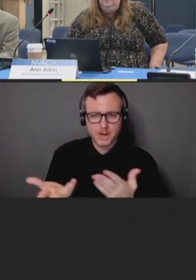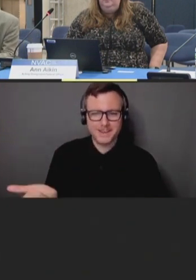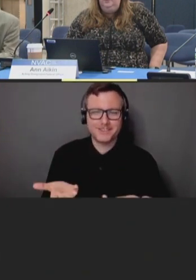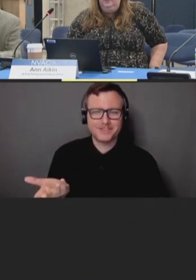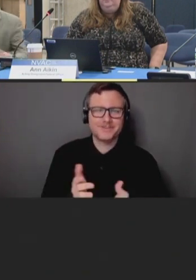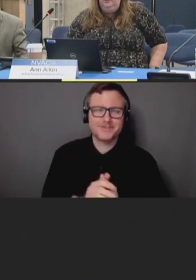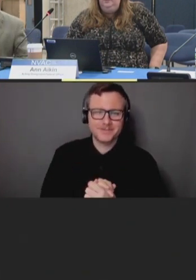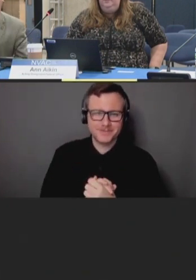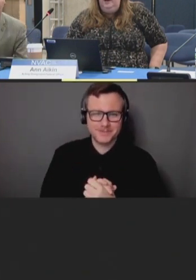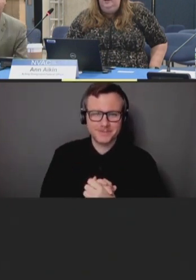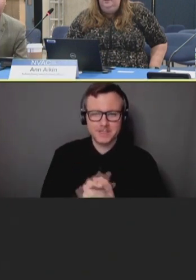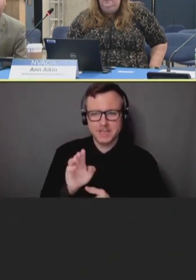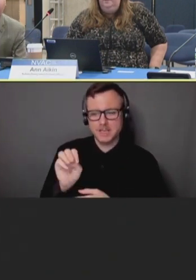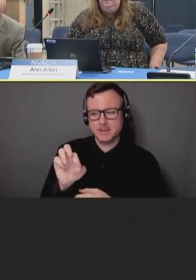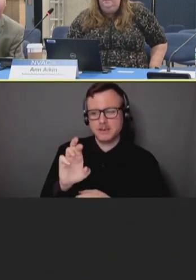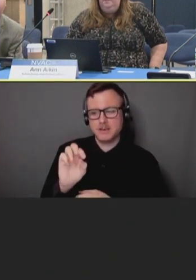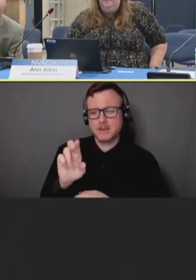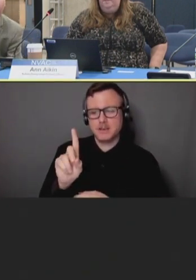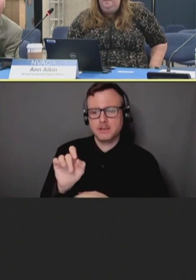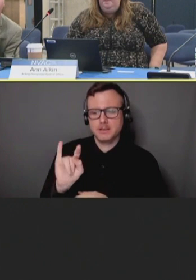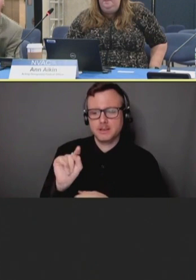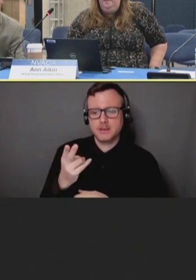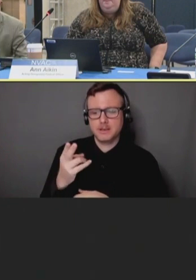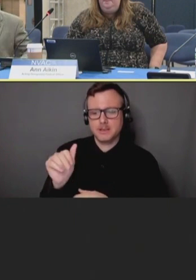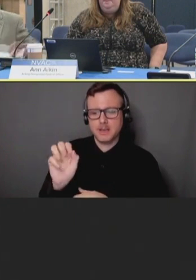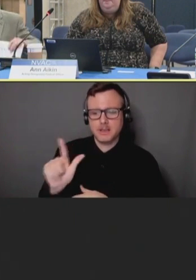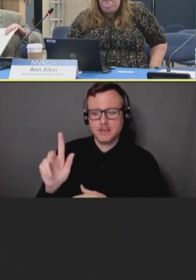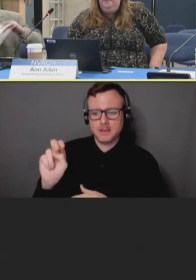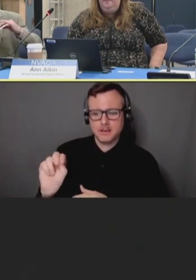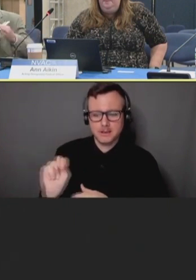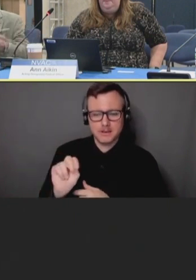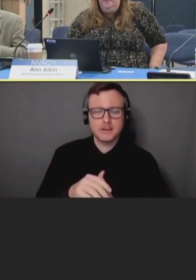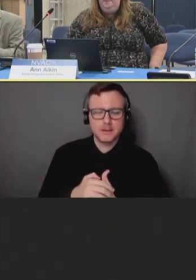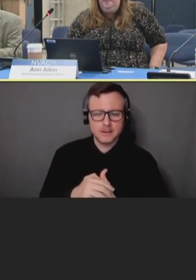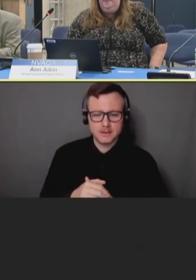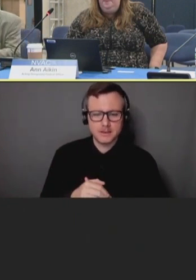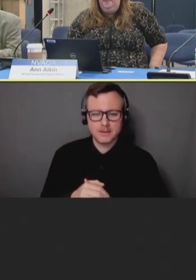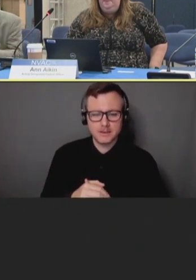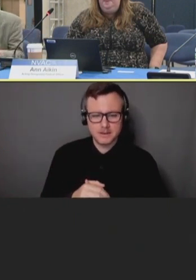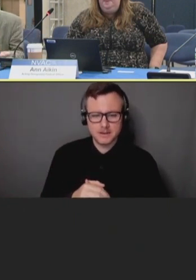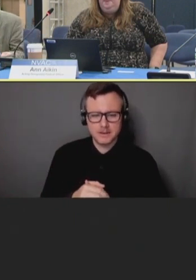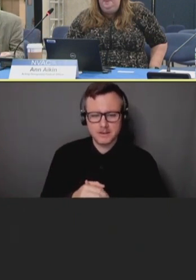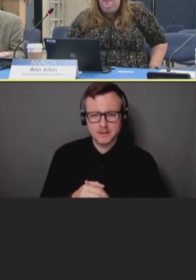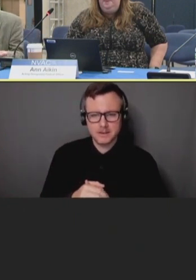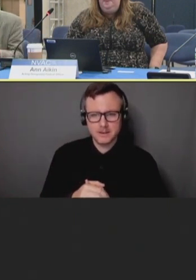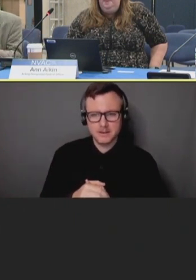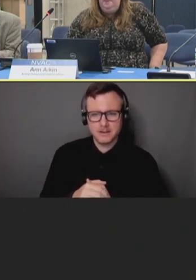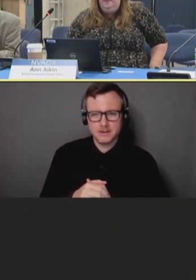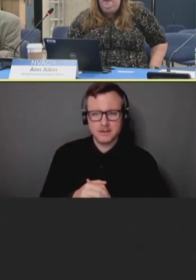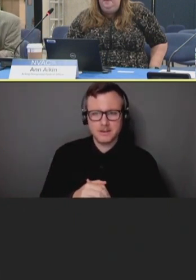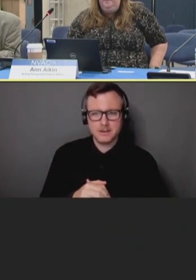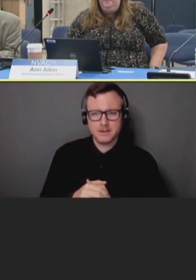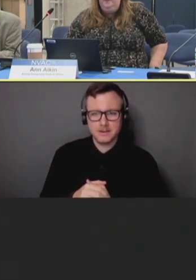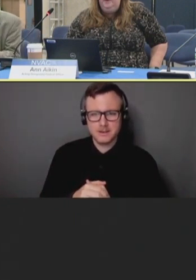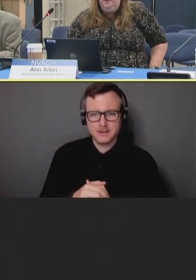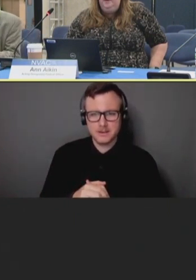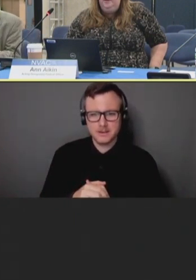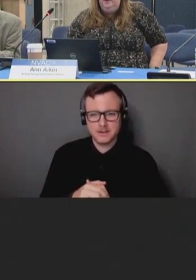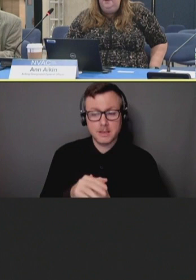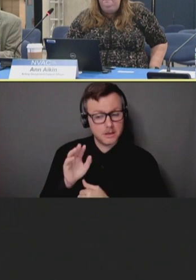Ann Aikin: Good morning. Kelly Goode. Kelly Goode: Good morning. Here. Ann Aikin: Good morning. Meredith Allen.